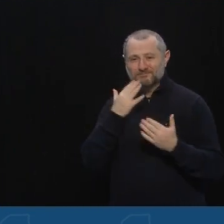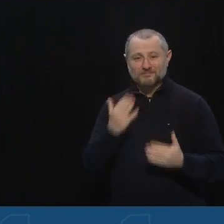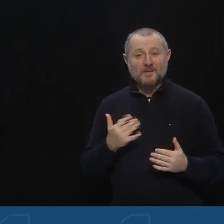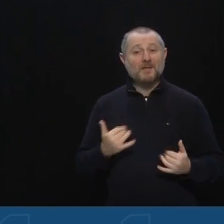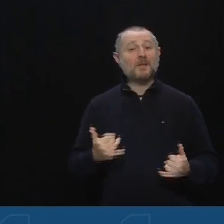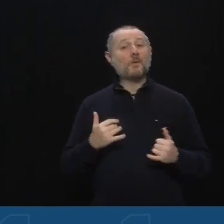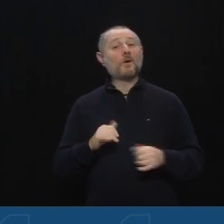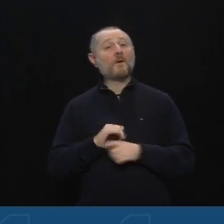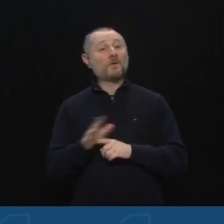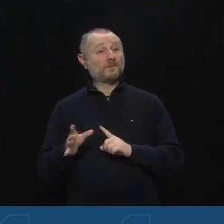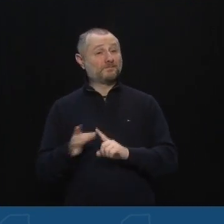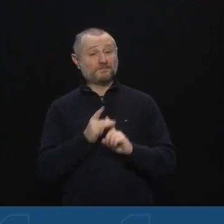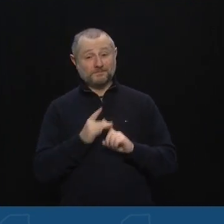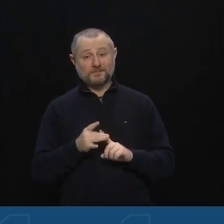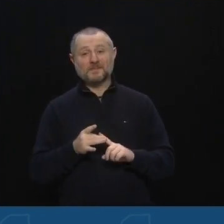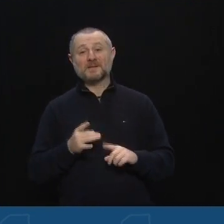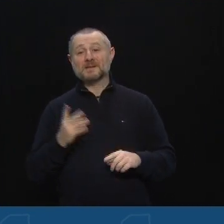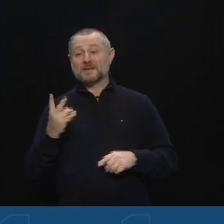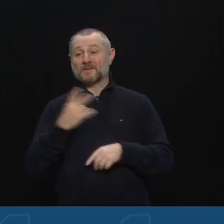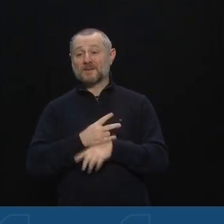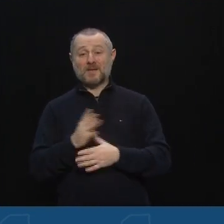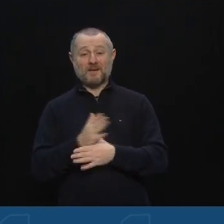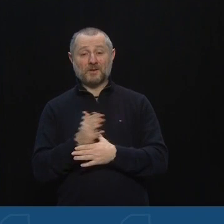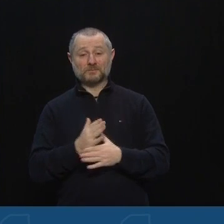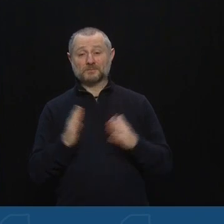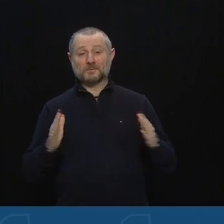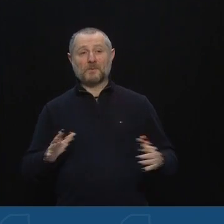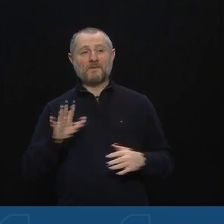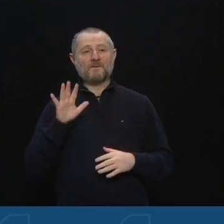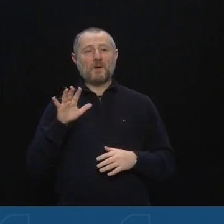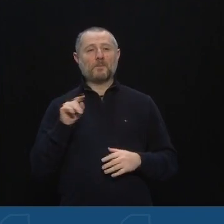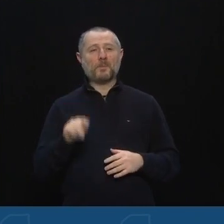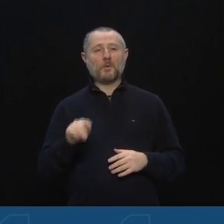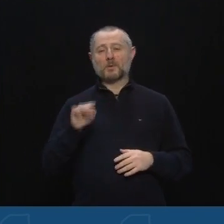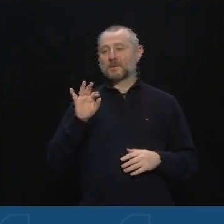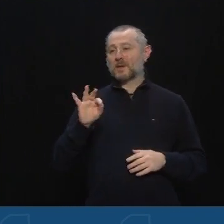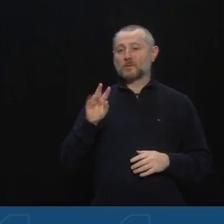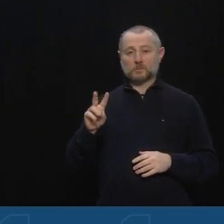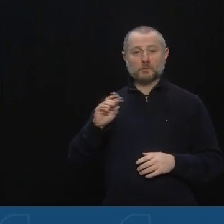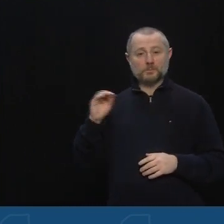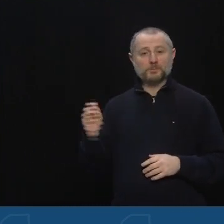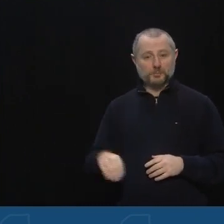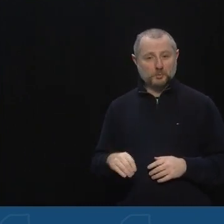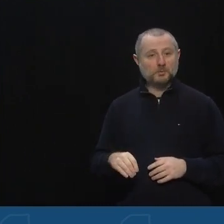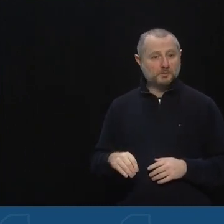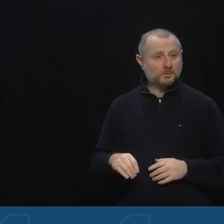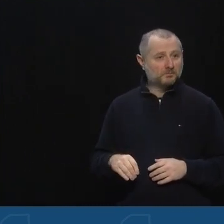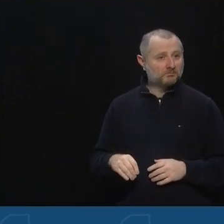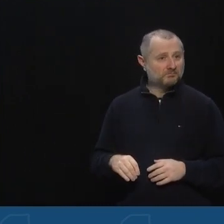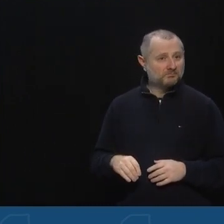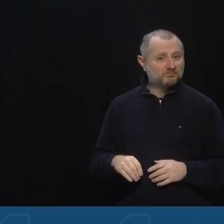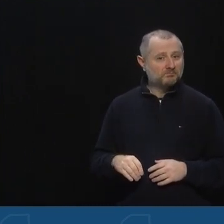ABOUT THAT MANY CASES. THAT IS JUST EXTRAORDINARY. POSITIVE ITY'S GOING DOWN. SEVEN-DAY AVERAGE.